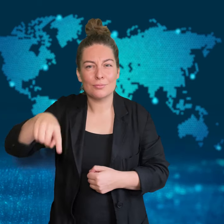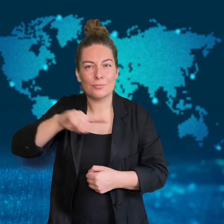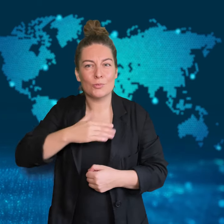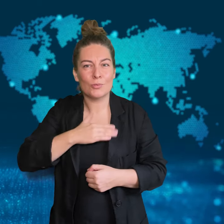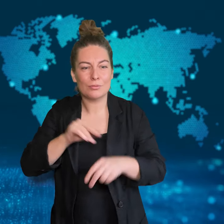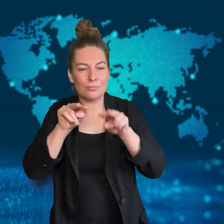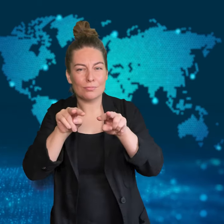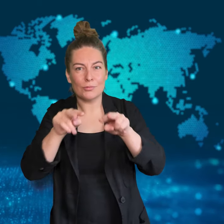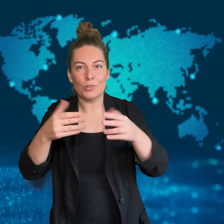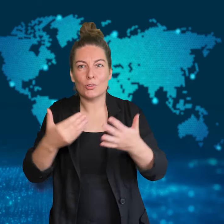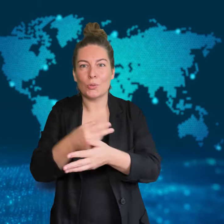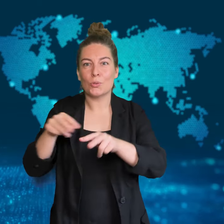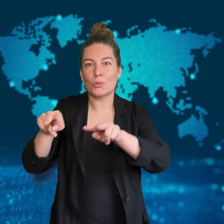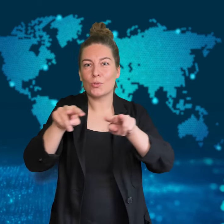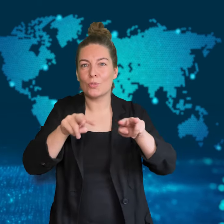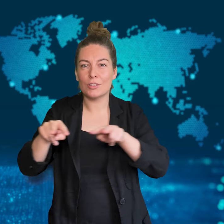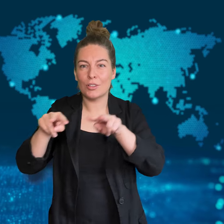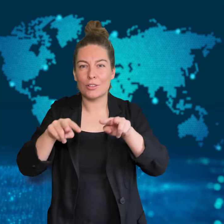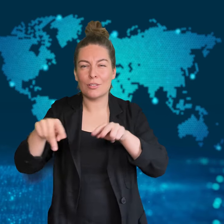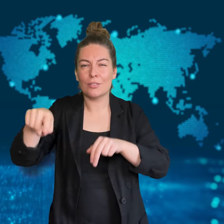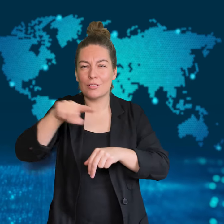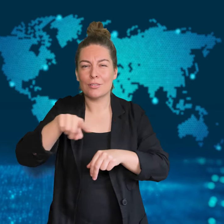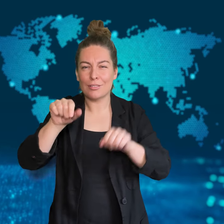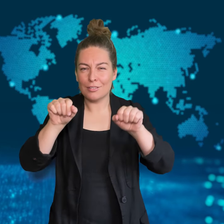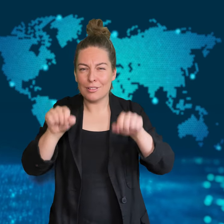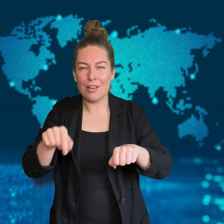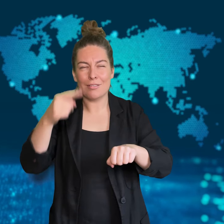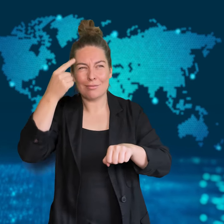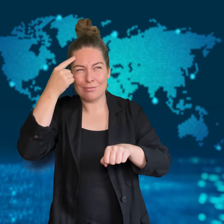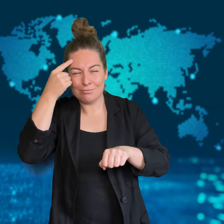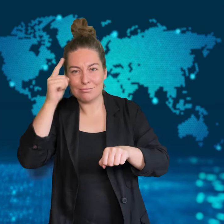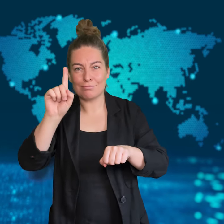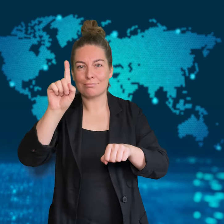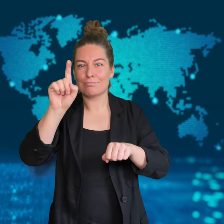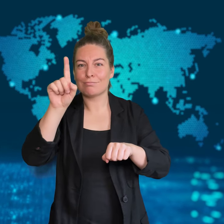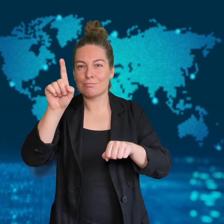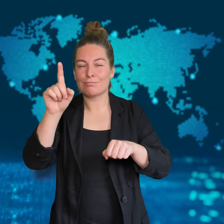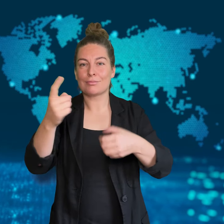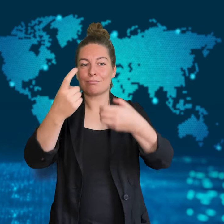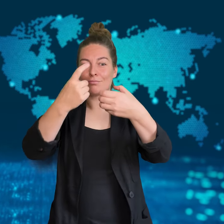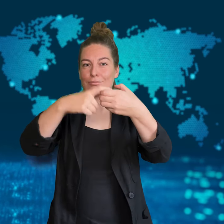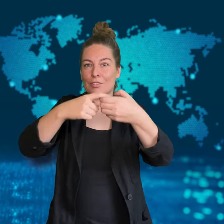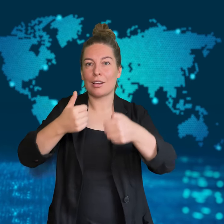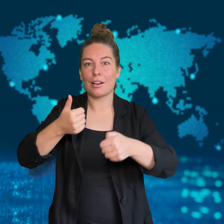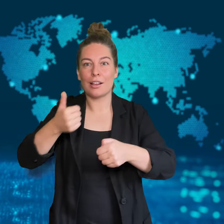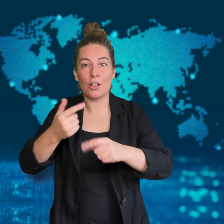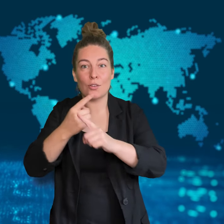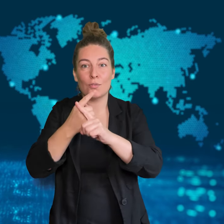Don't forget to subscribe, like, and follow H3 World TV